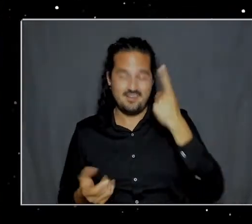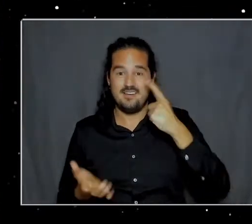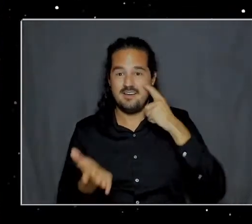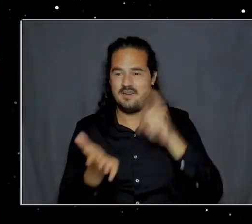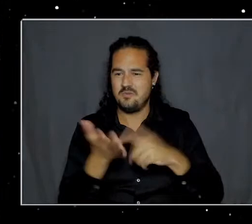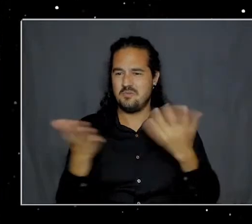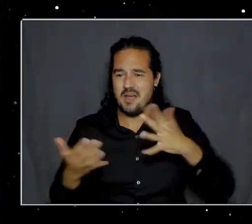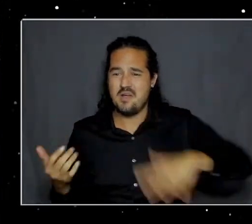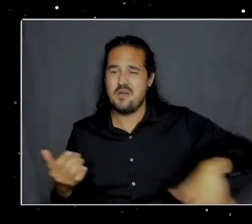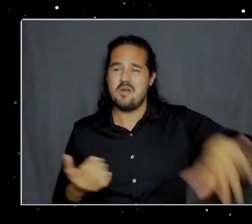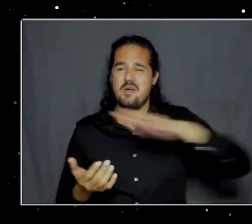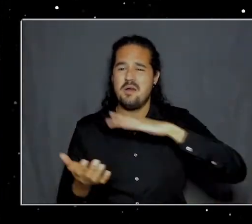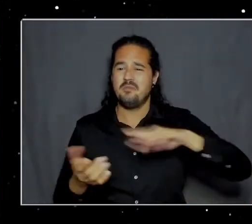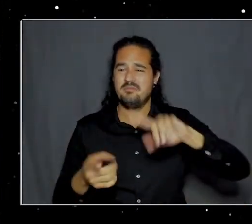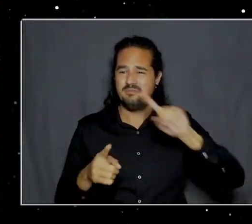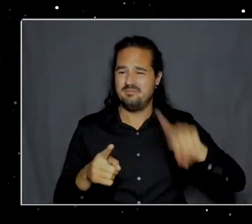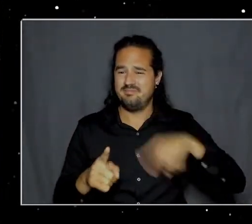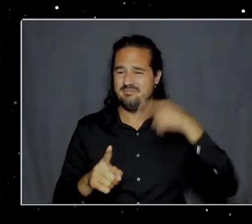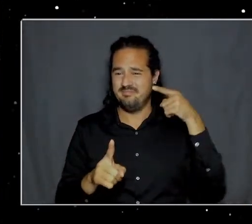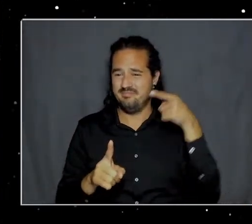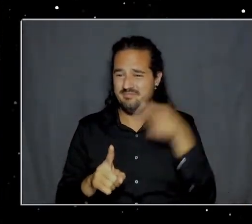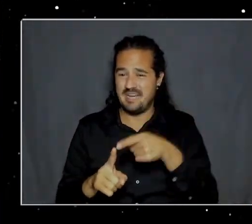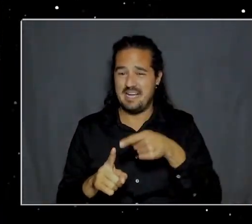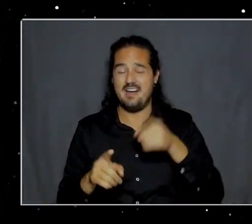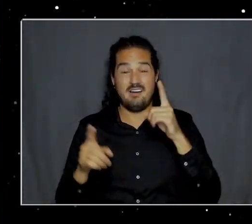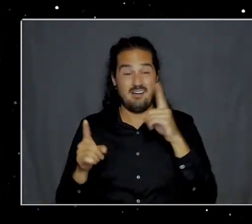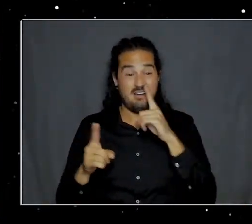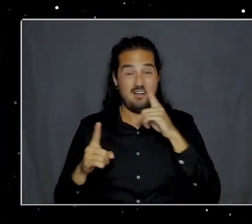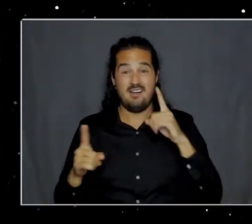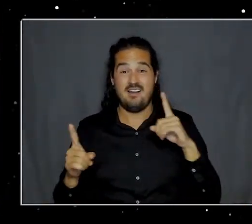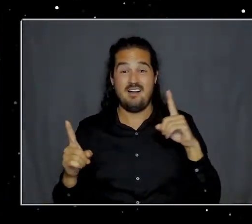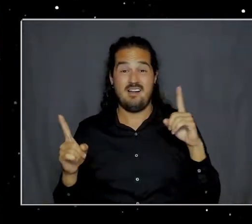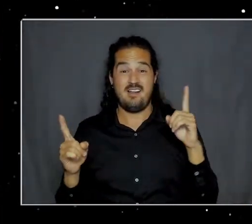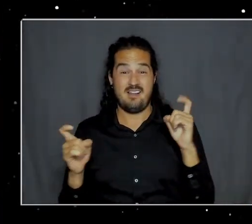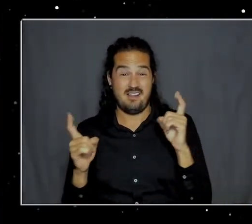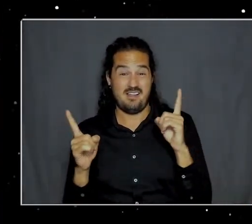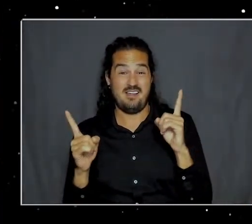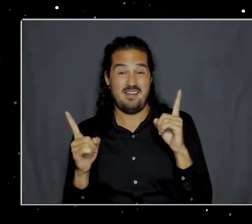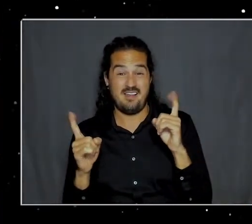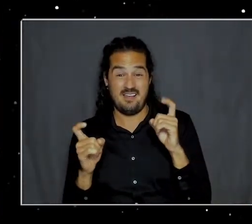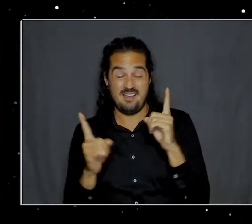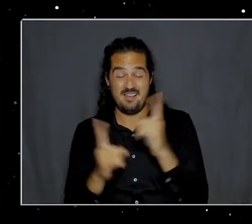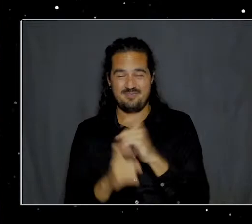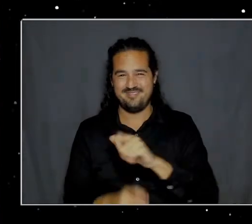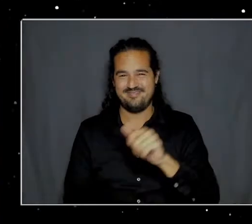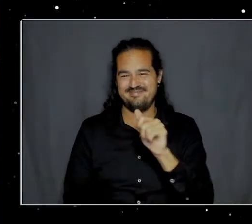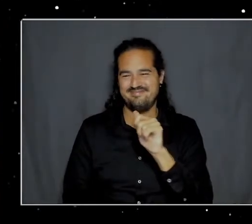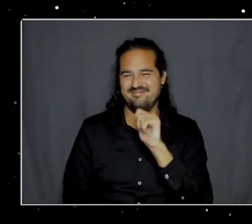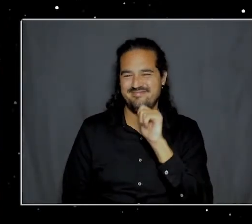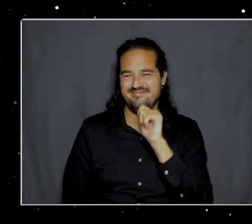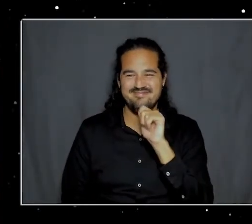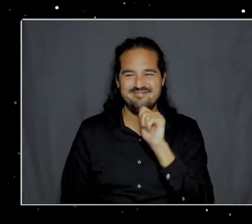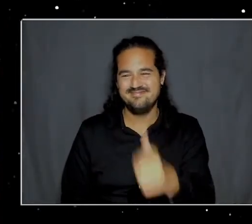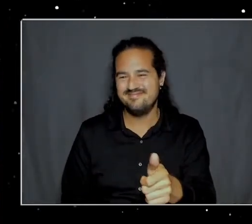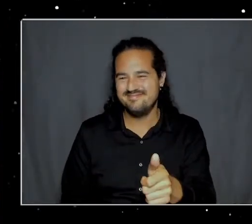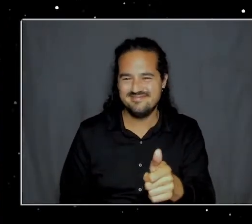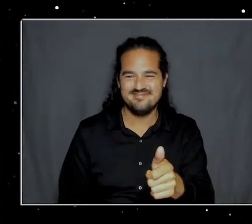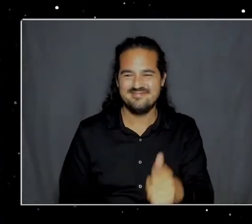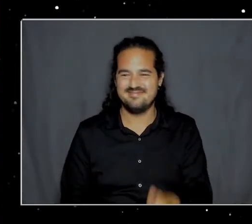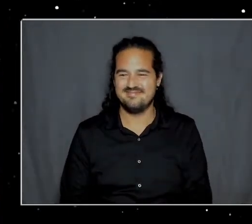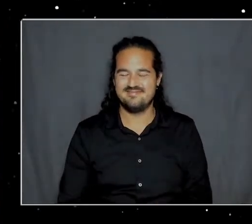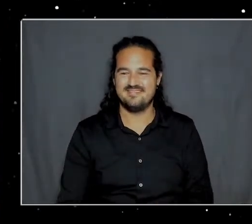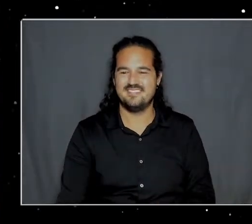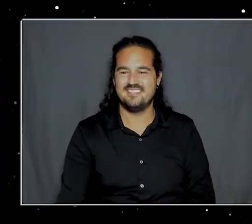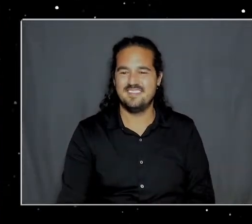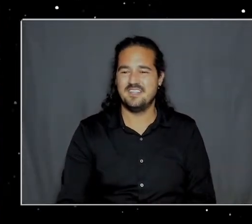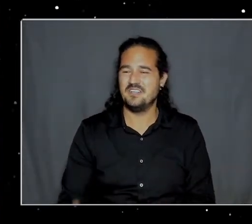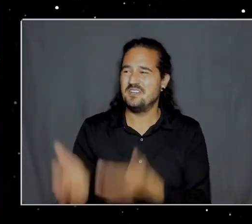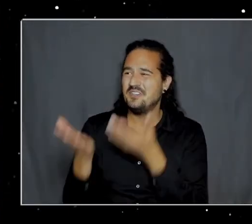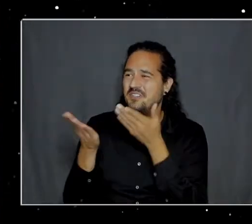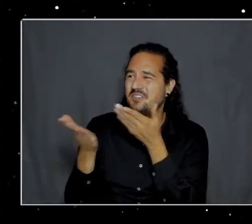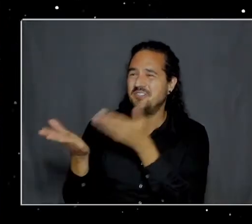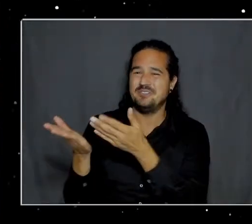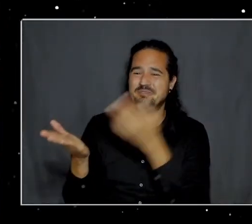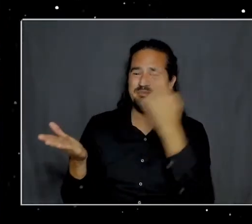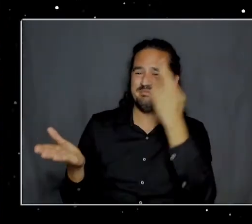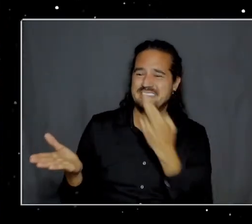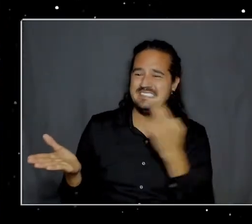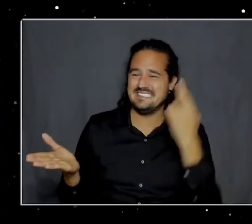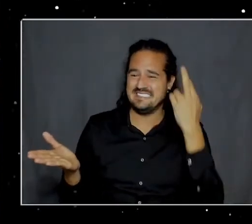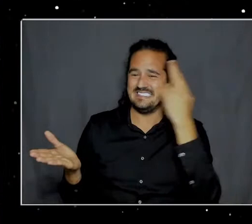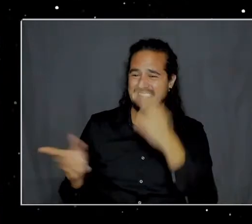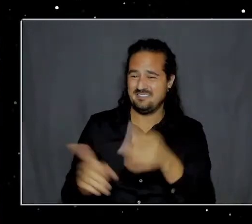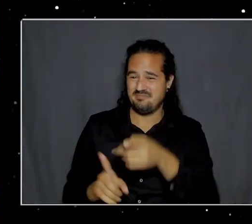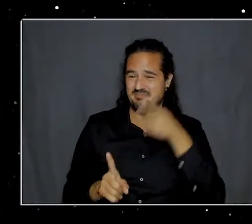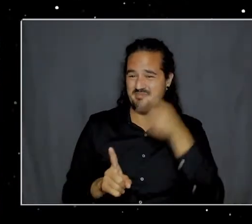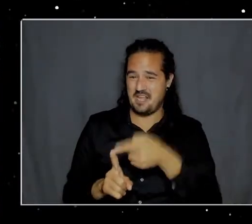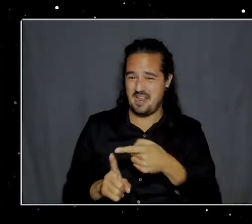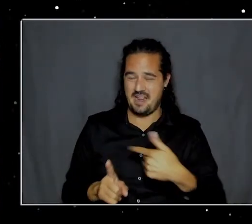I FOUND OUT WHAT IT'S ALL ABOUT